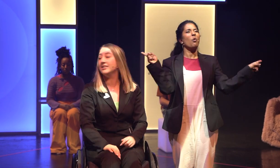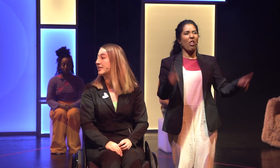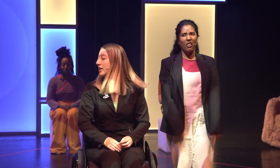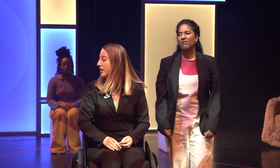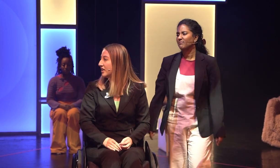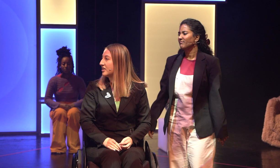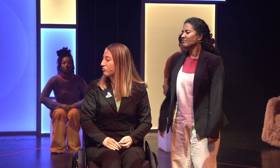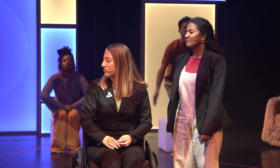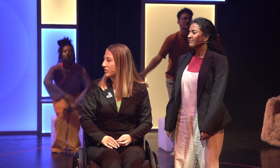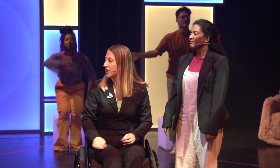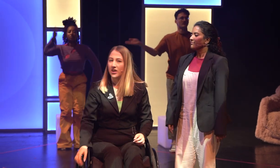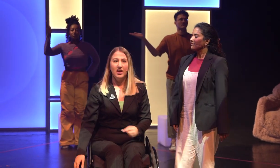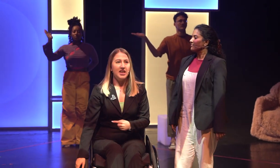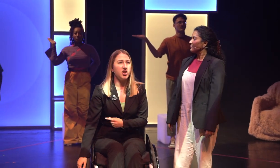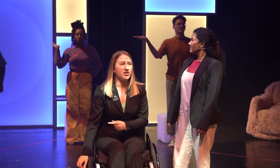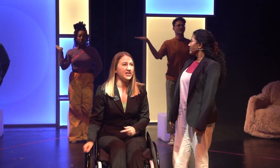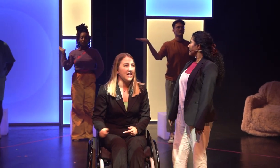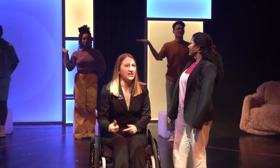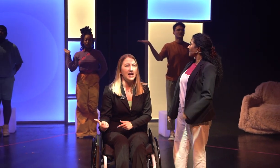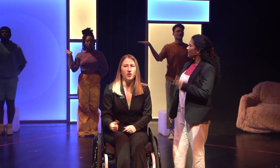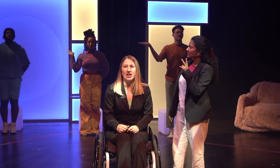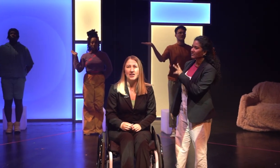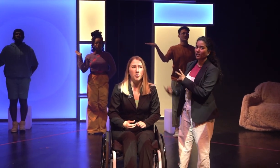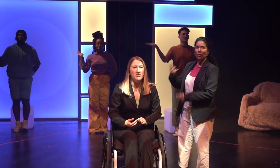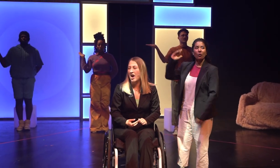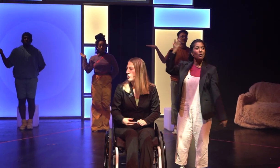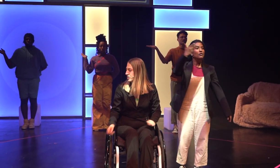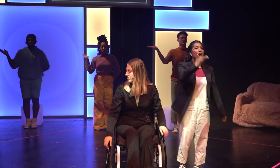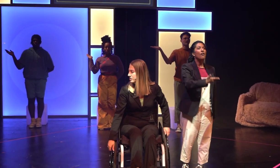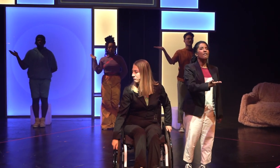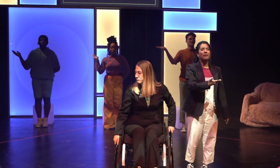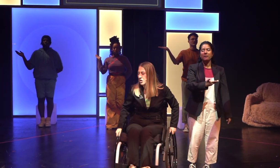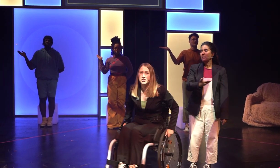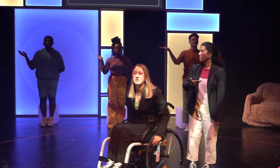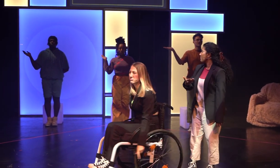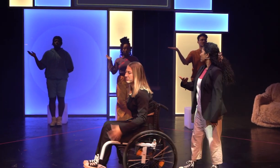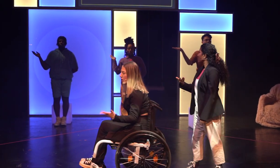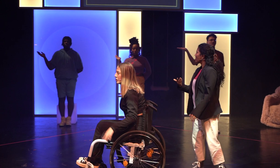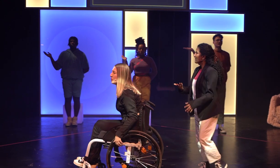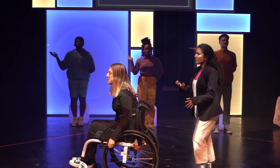else. And then I clock the serving staff all lined up in a row. Mostly older women